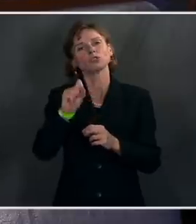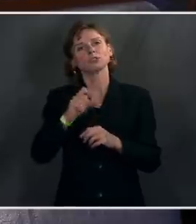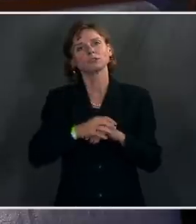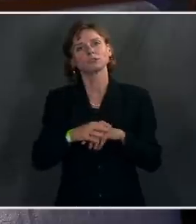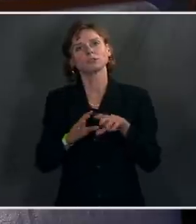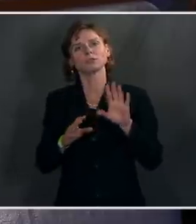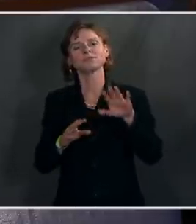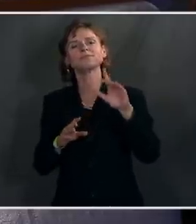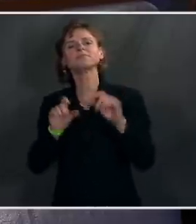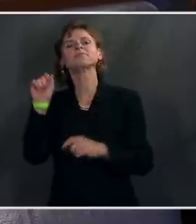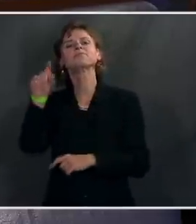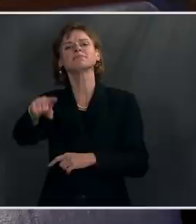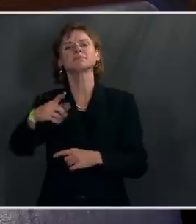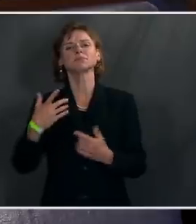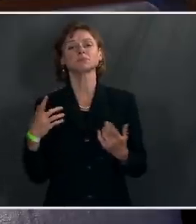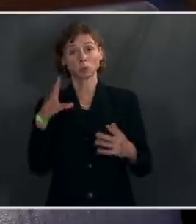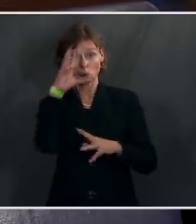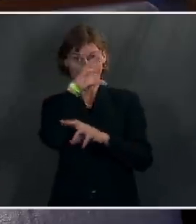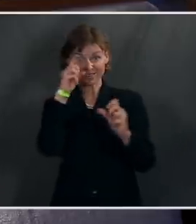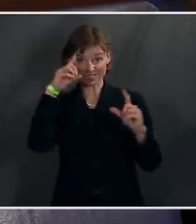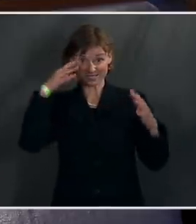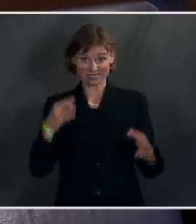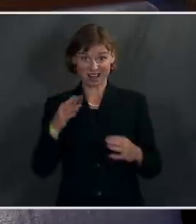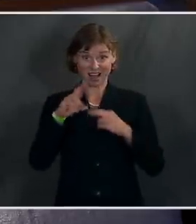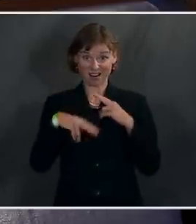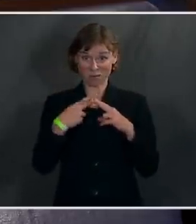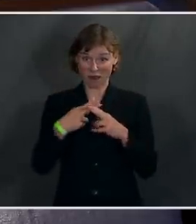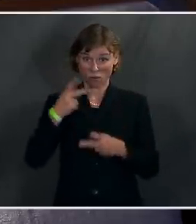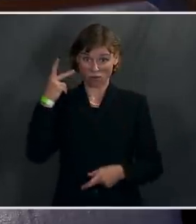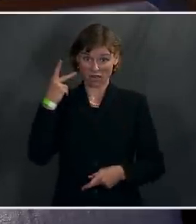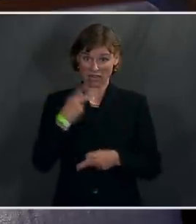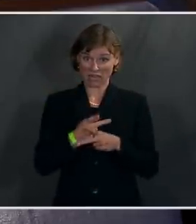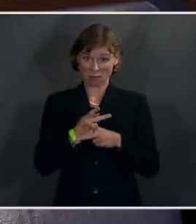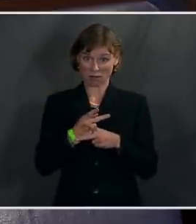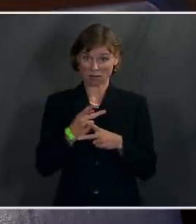has made a decision on keeping or keeping the scope of Space Force?